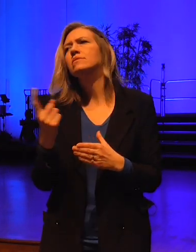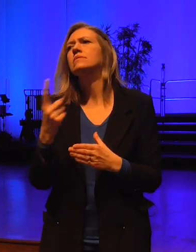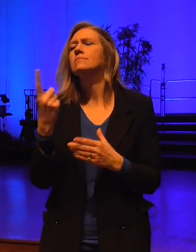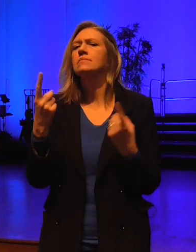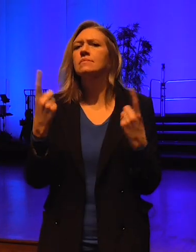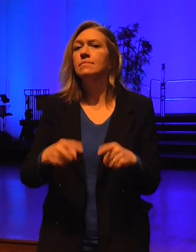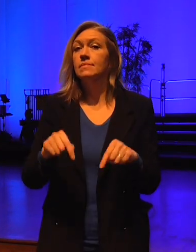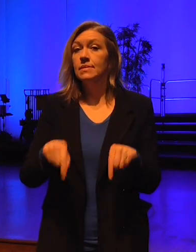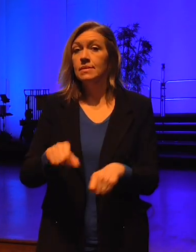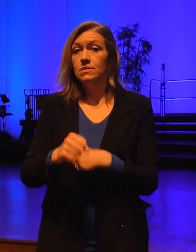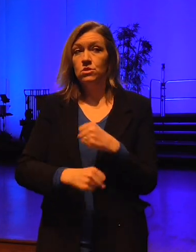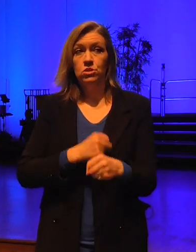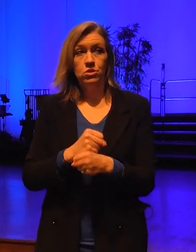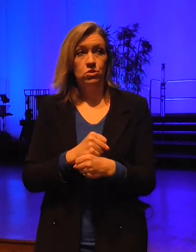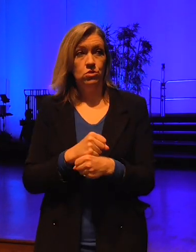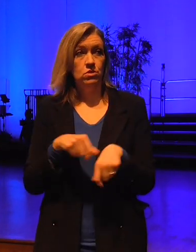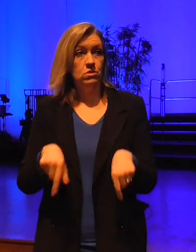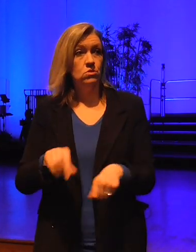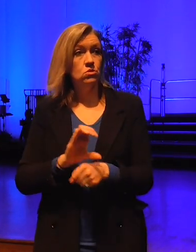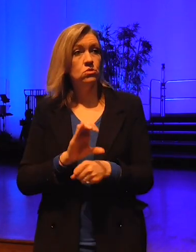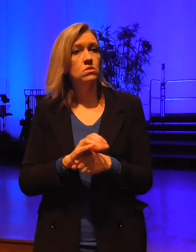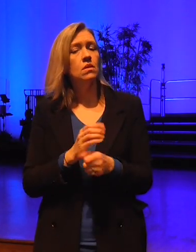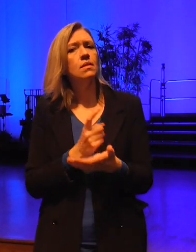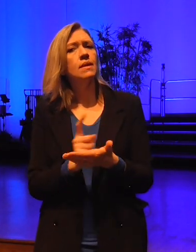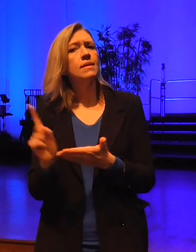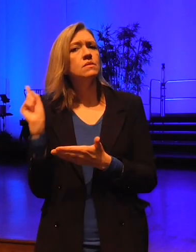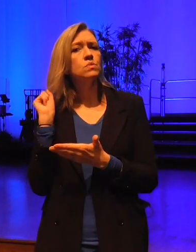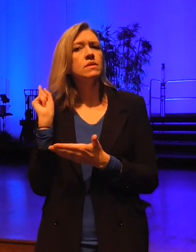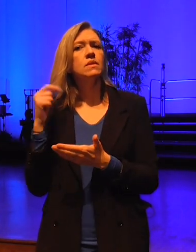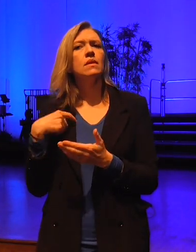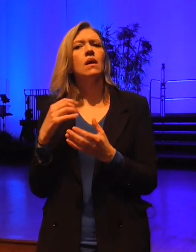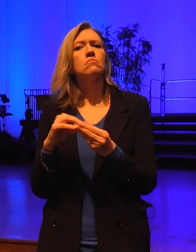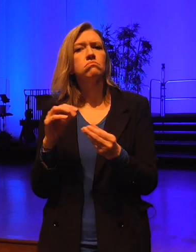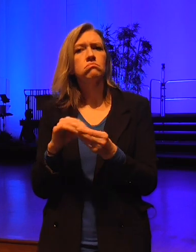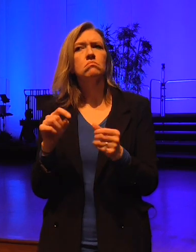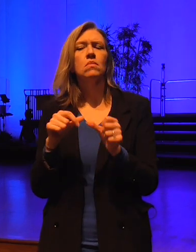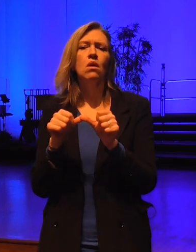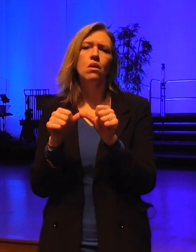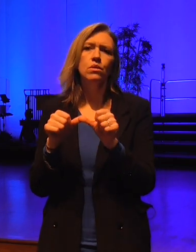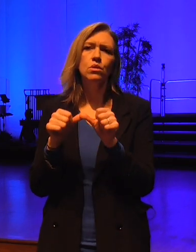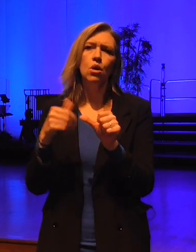year um last week I shared with you our ongoing initiatives things we build programming about all